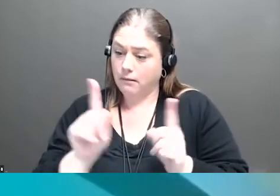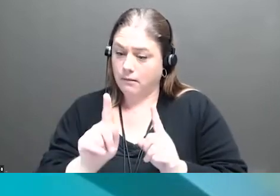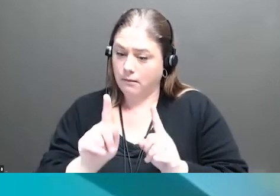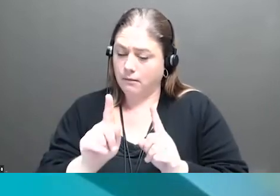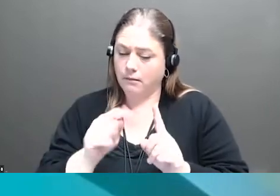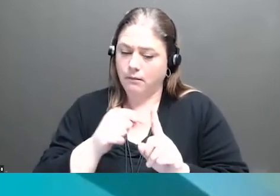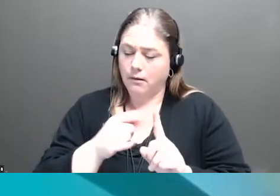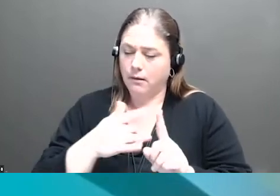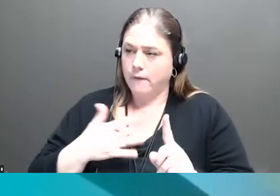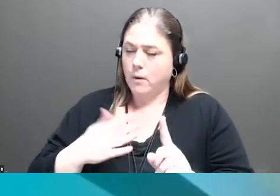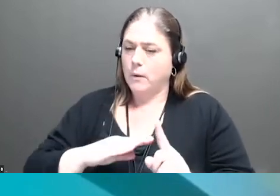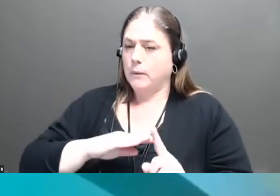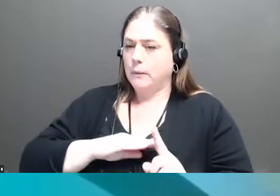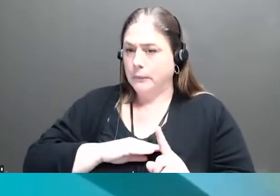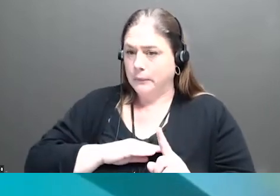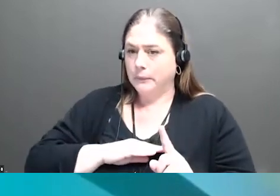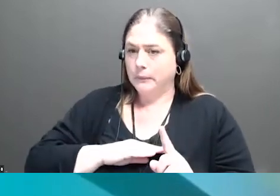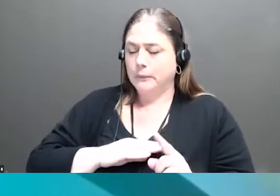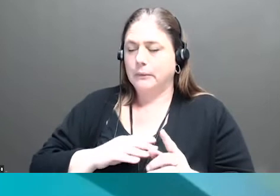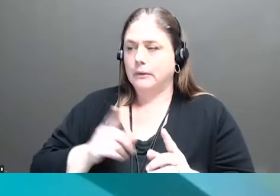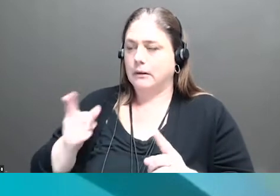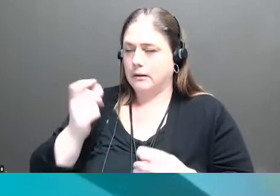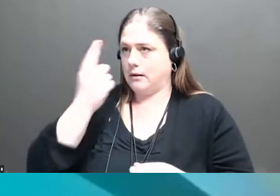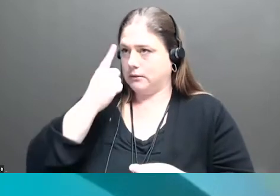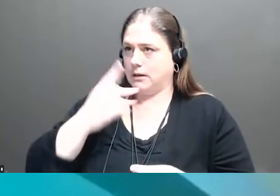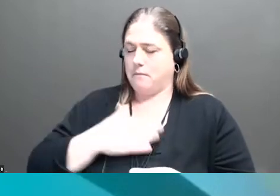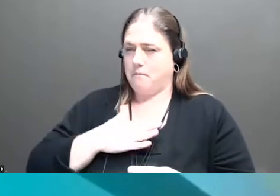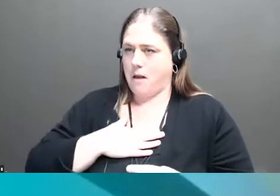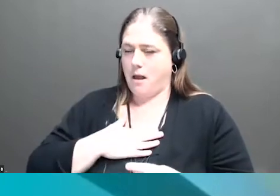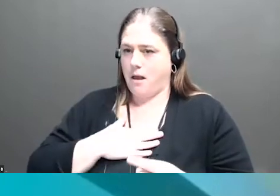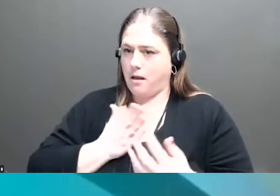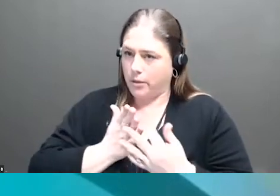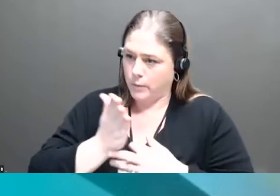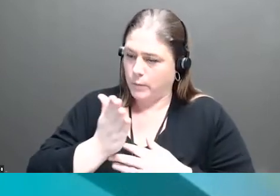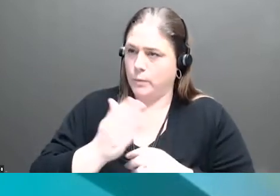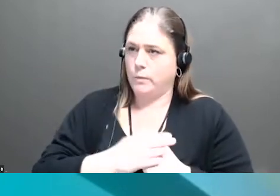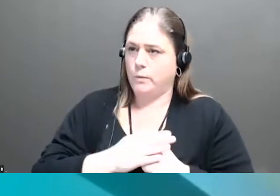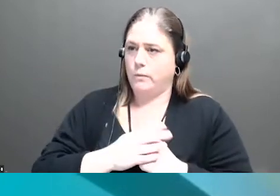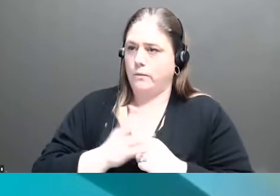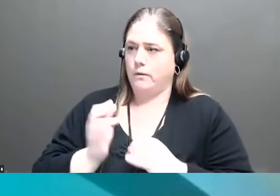the same experience, having to deal with the same barriers and and that's sort of emotional and